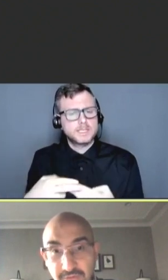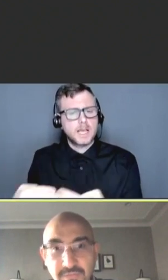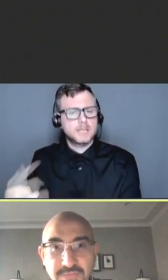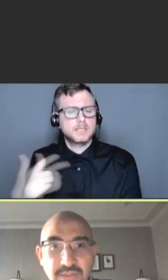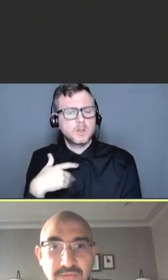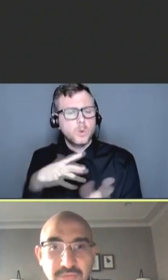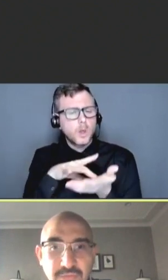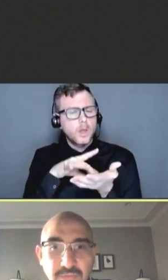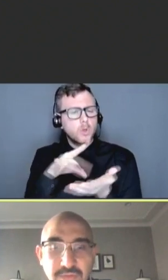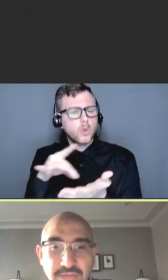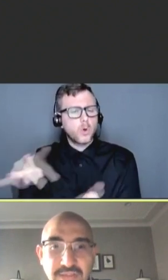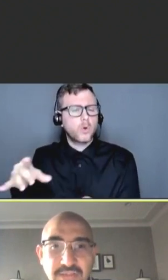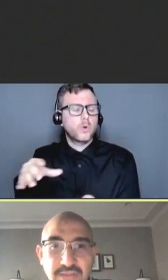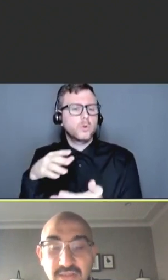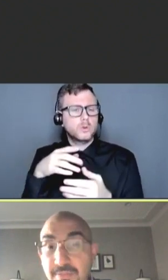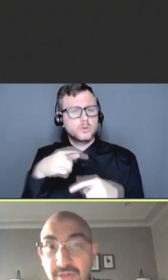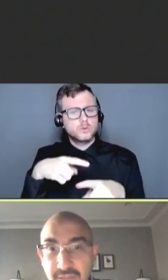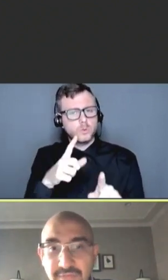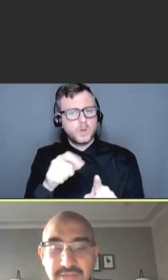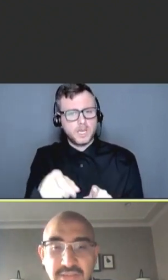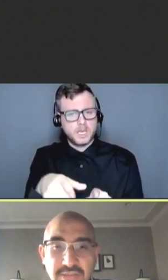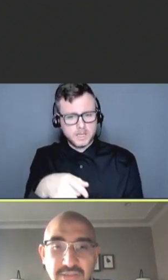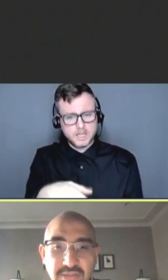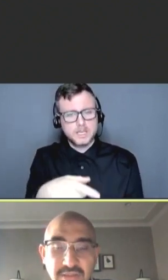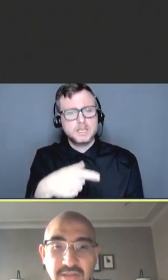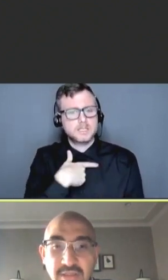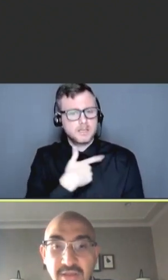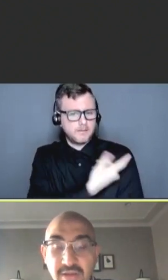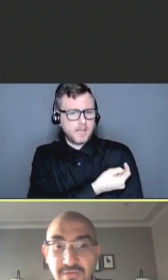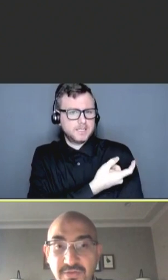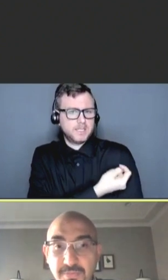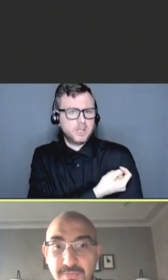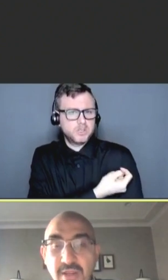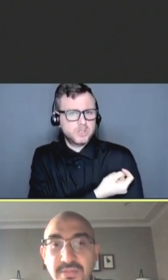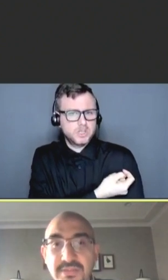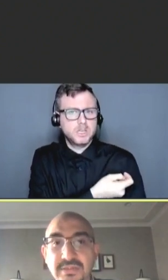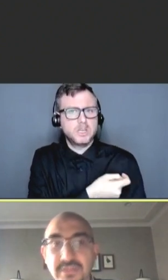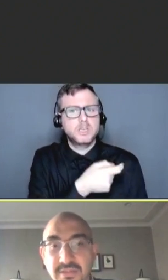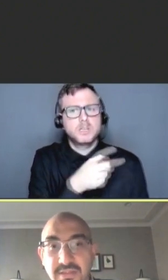from SARS-CoV-2 immunization, mRNA vaccination in the -- after the primary series. And then,